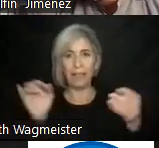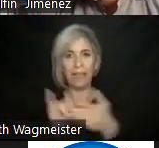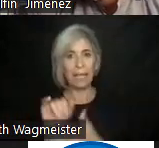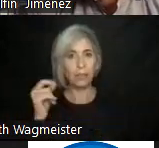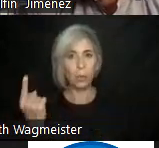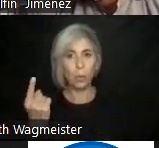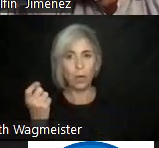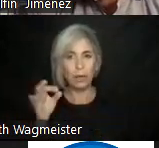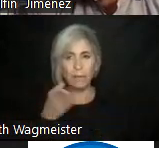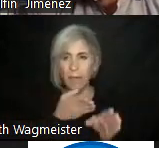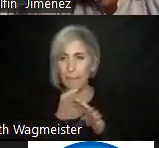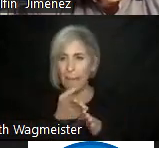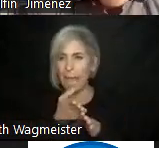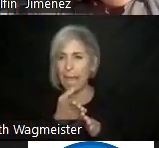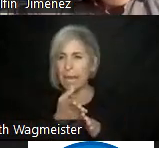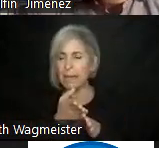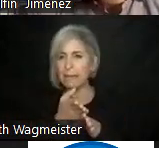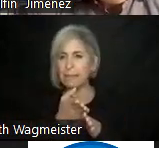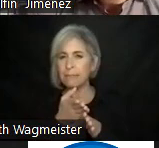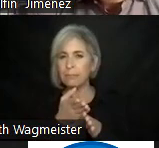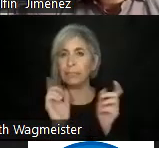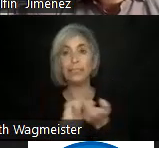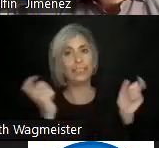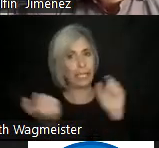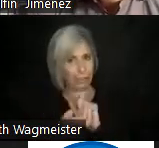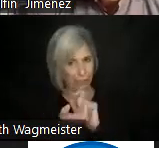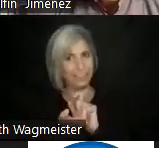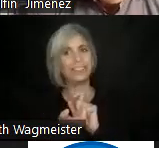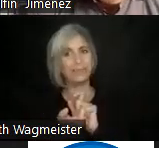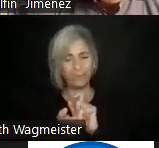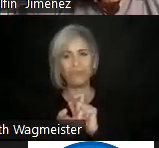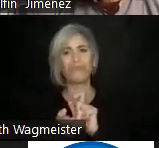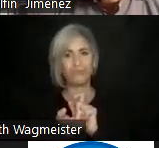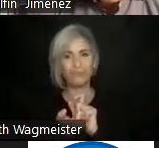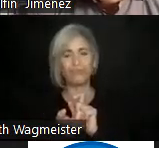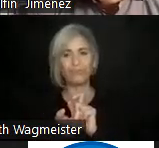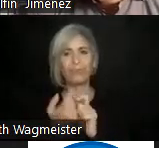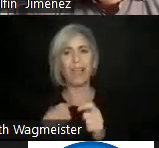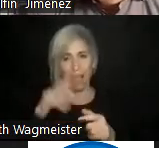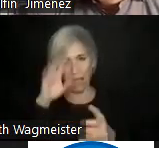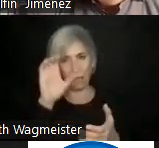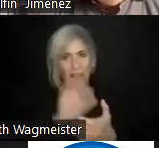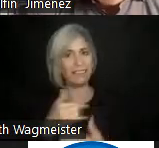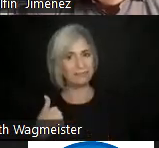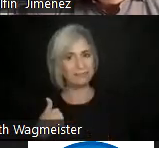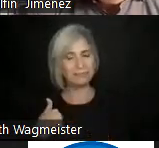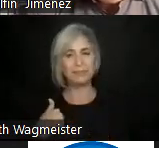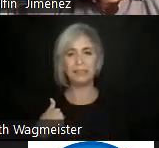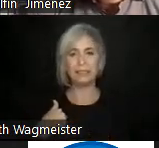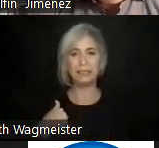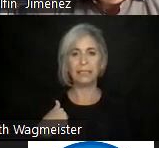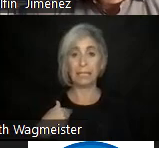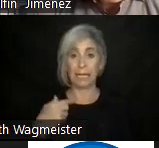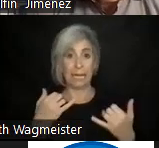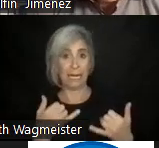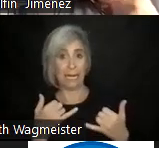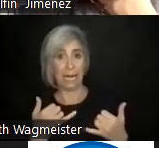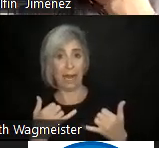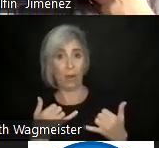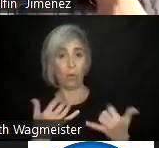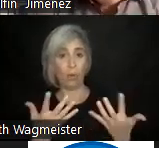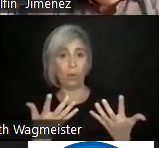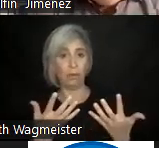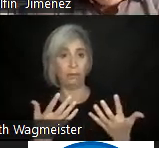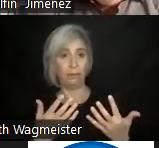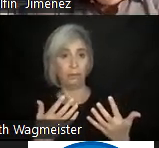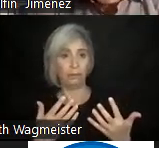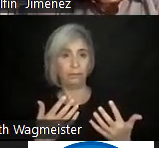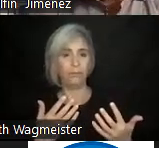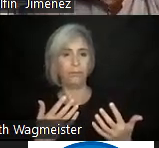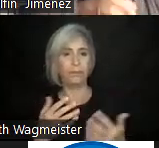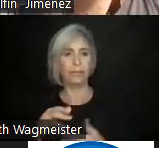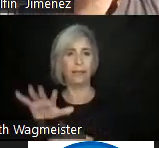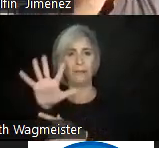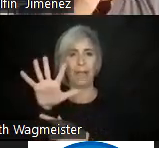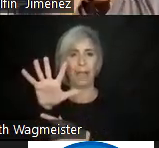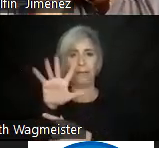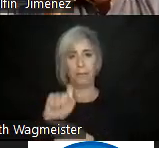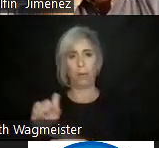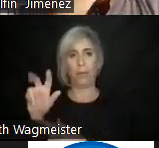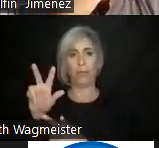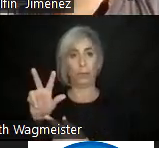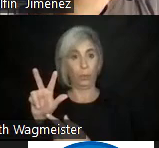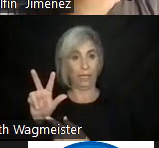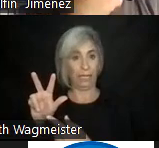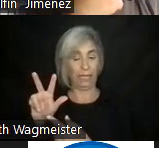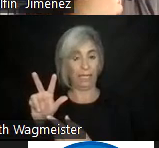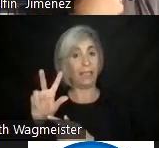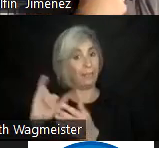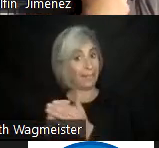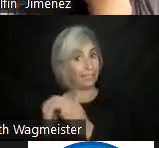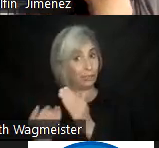main changes, I think. Now there is a new clause, 5.3. And then there are some knowledge there.